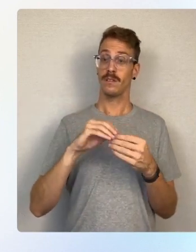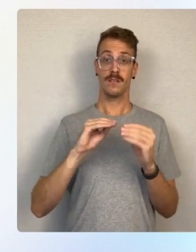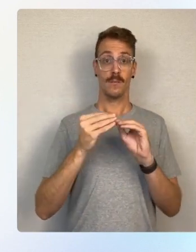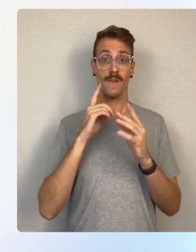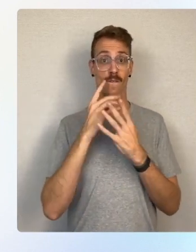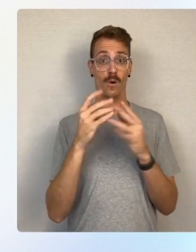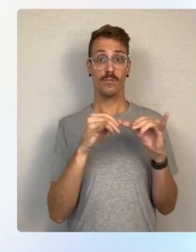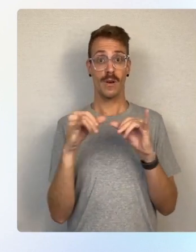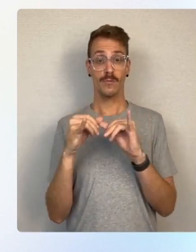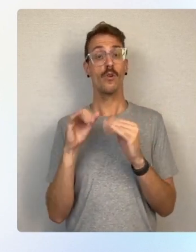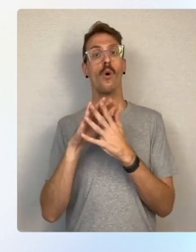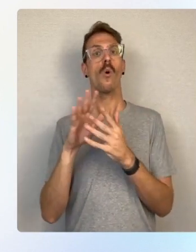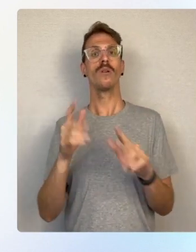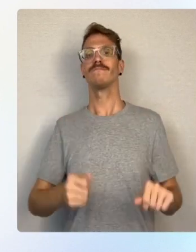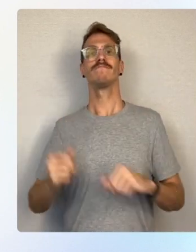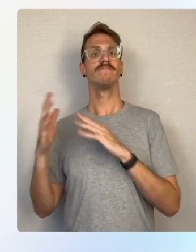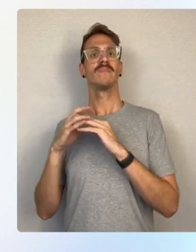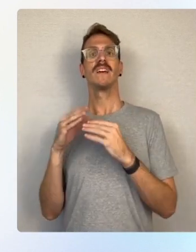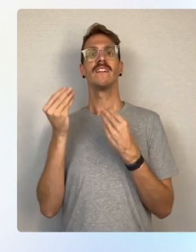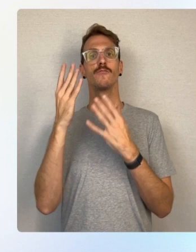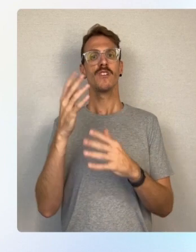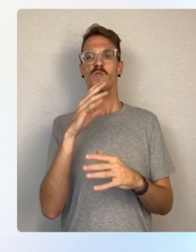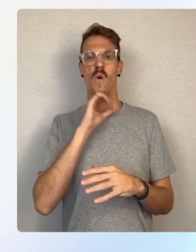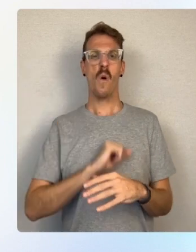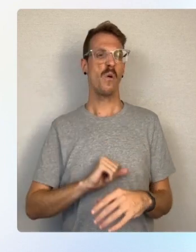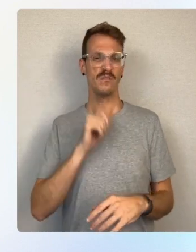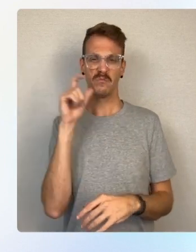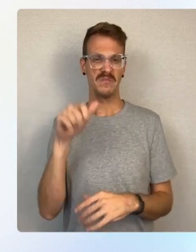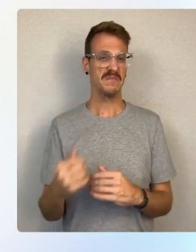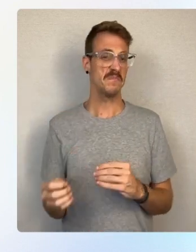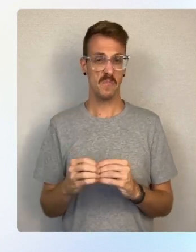or clearing contextual information that's no longer relevant.